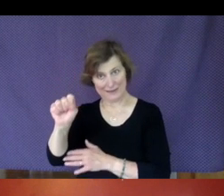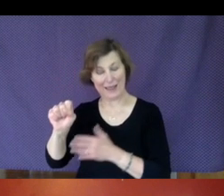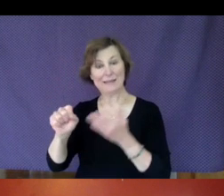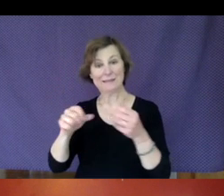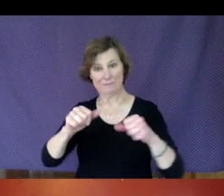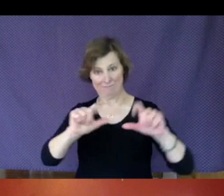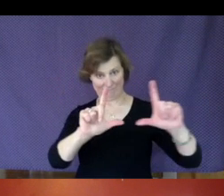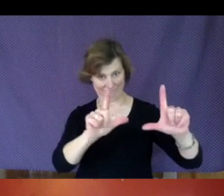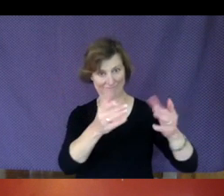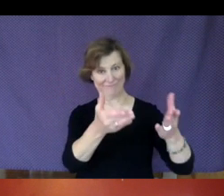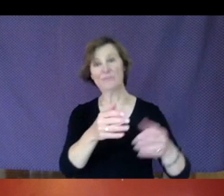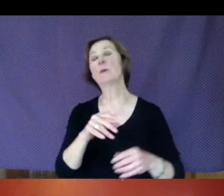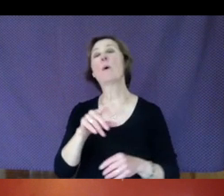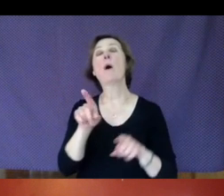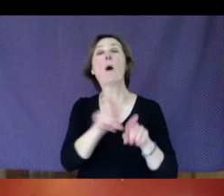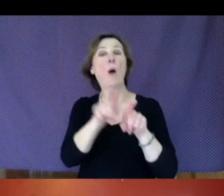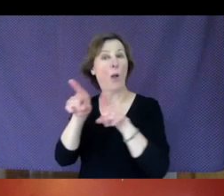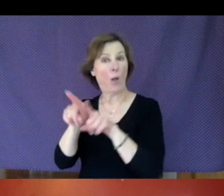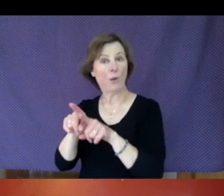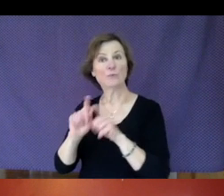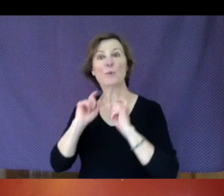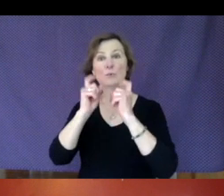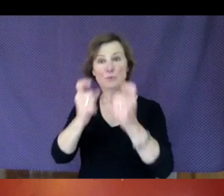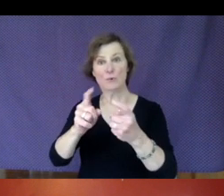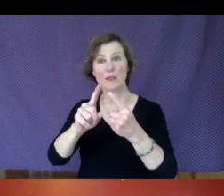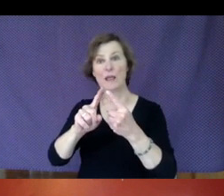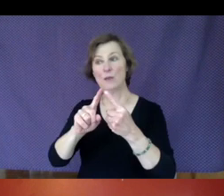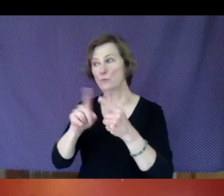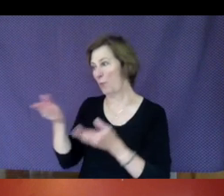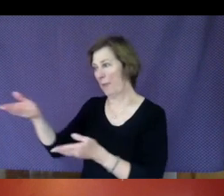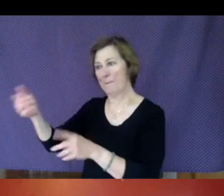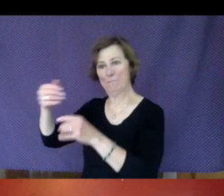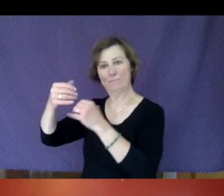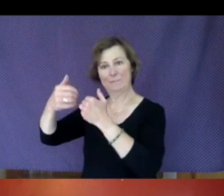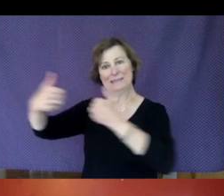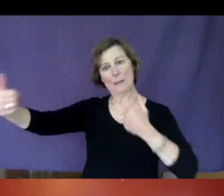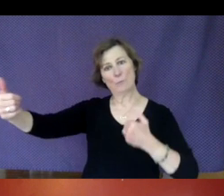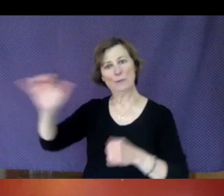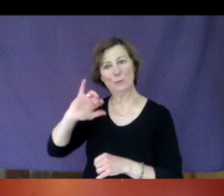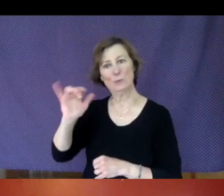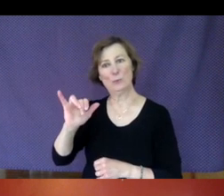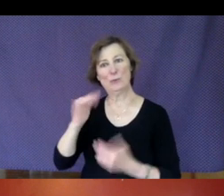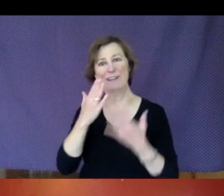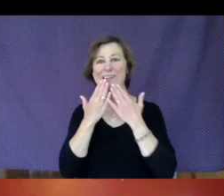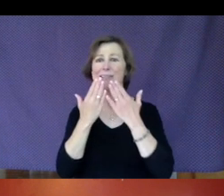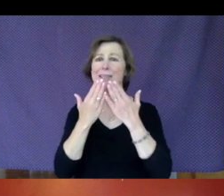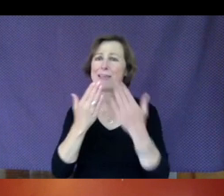You may also Donate to them separately Thank you for your kind generosity